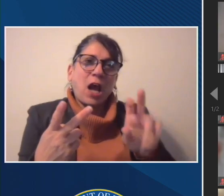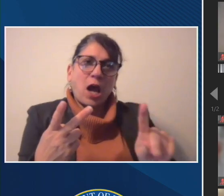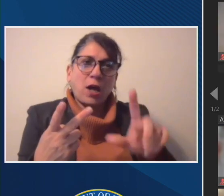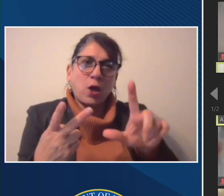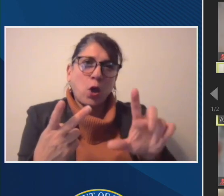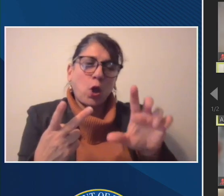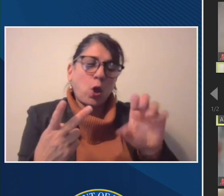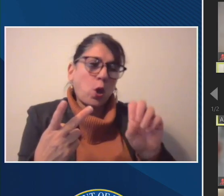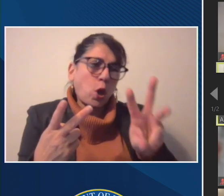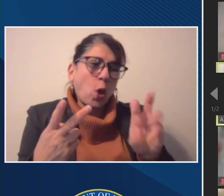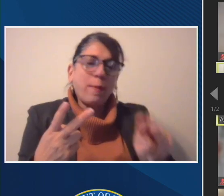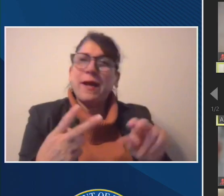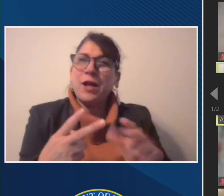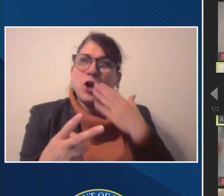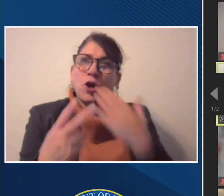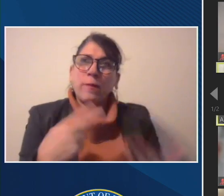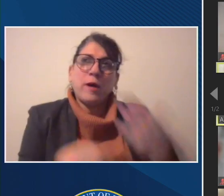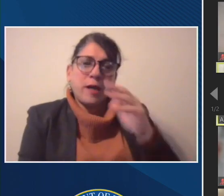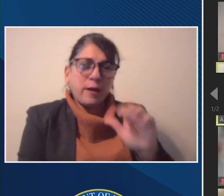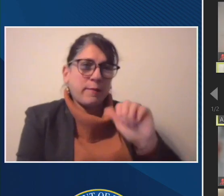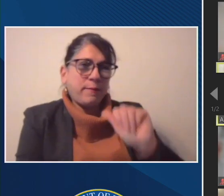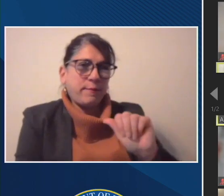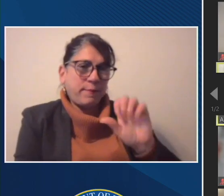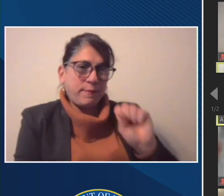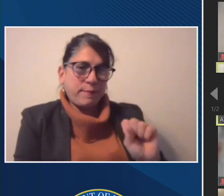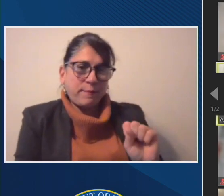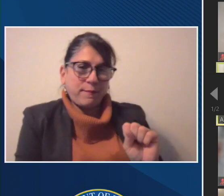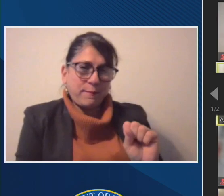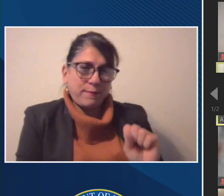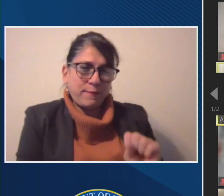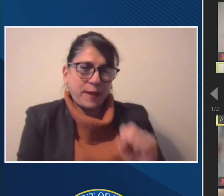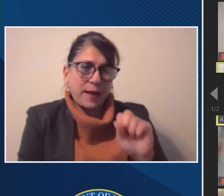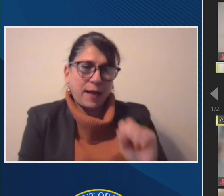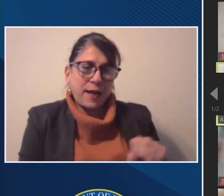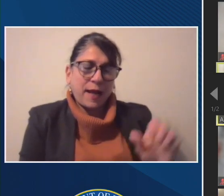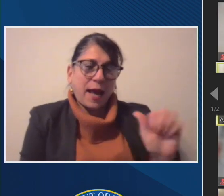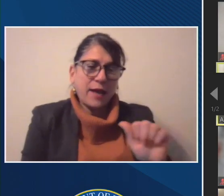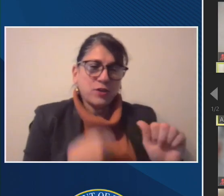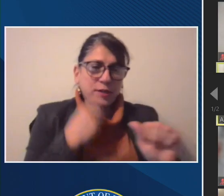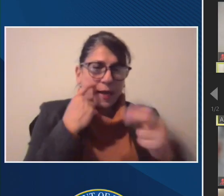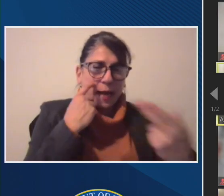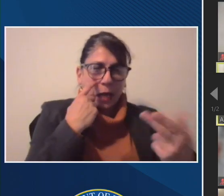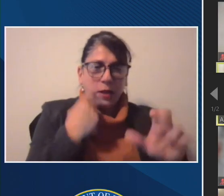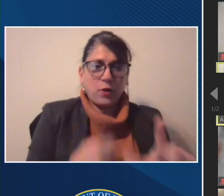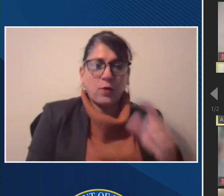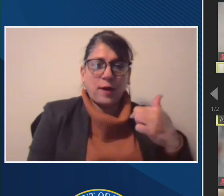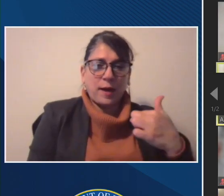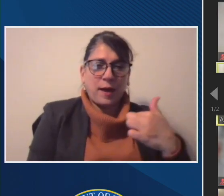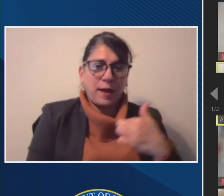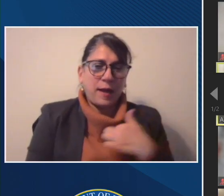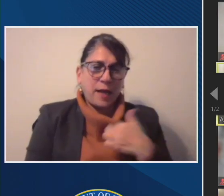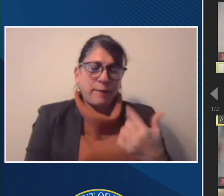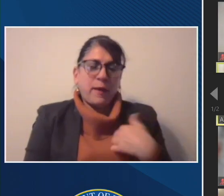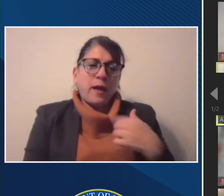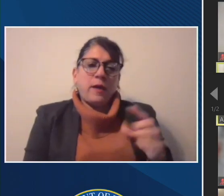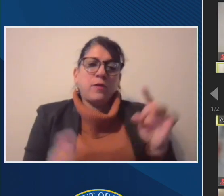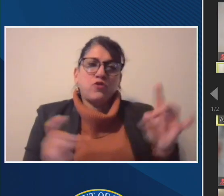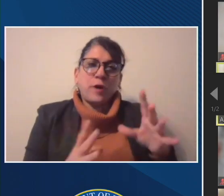Good morning, everyone. I'm Ashlynn Haycock-Lohmann. I'm the deputy legislative director at the Tragedy Assistance Program for Survivors, or TAPS. Thank you.